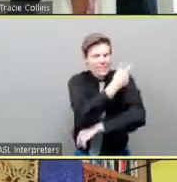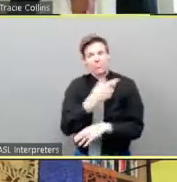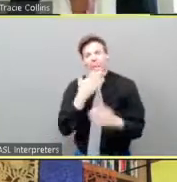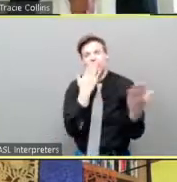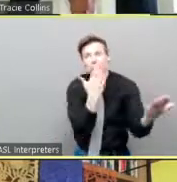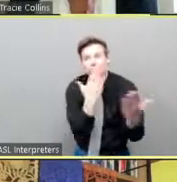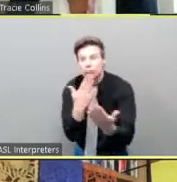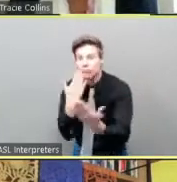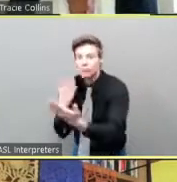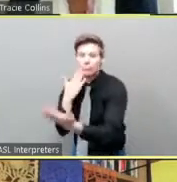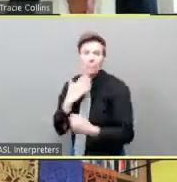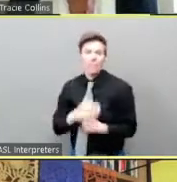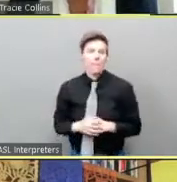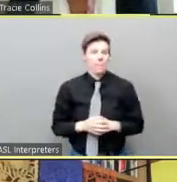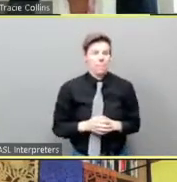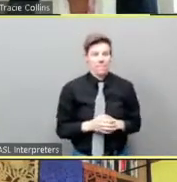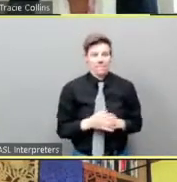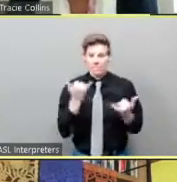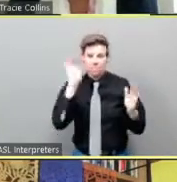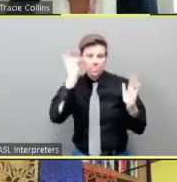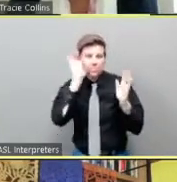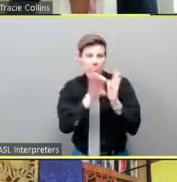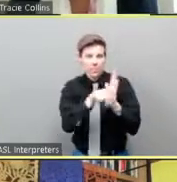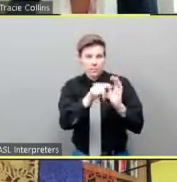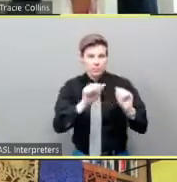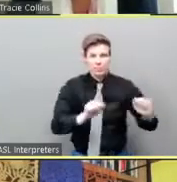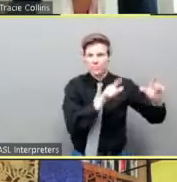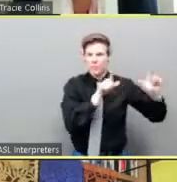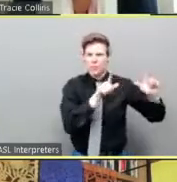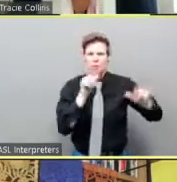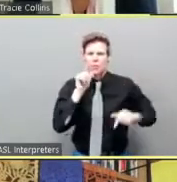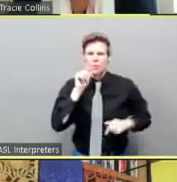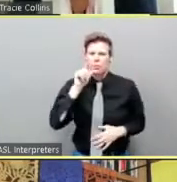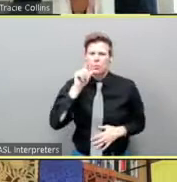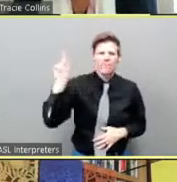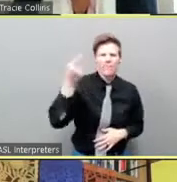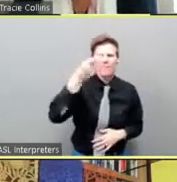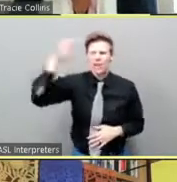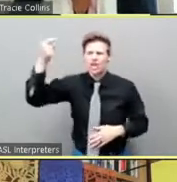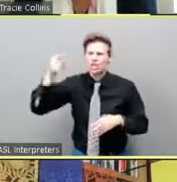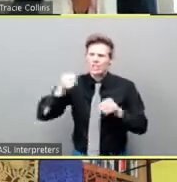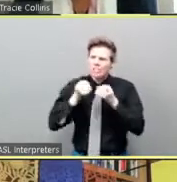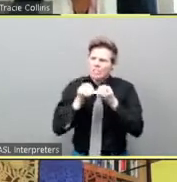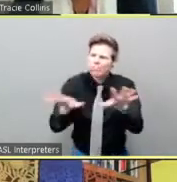So as far as efficiency looking at the number of doses delivered to our state